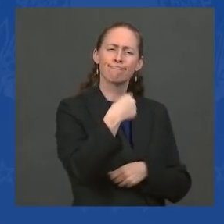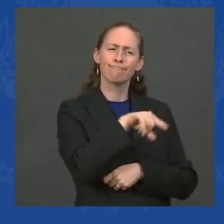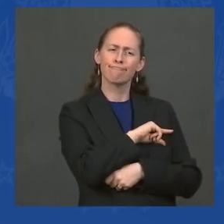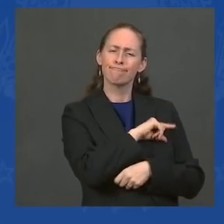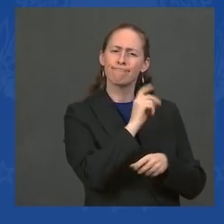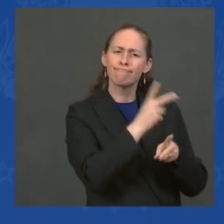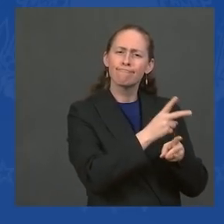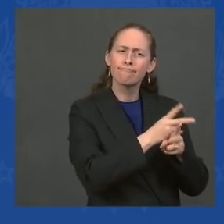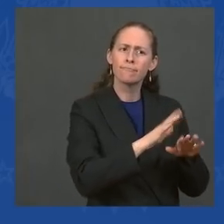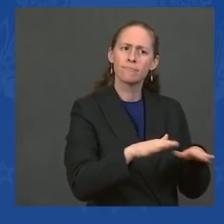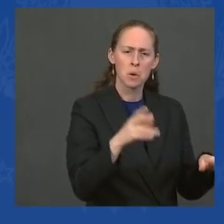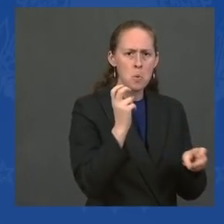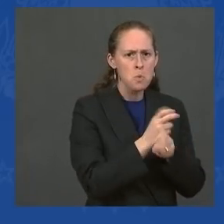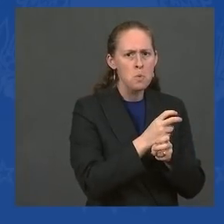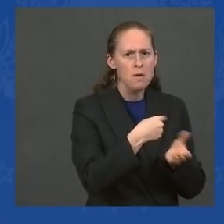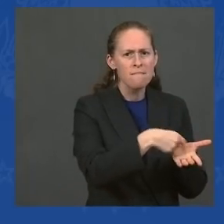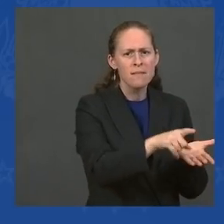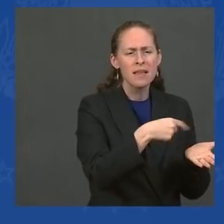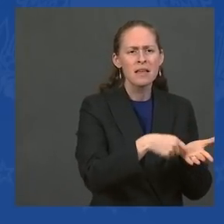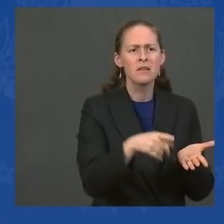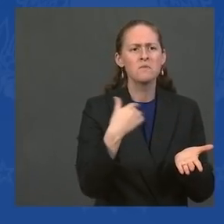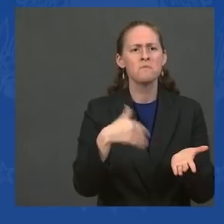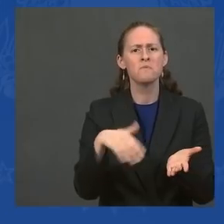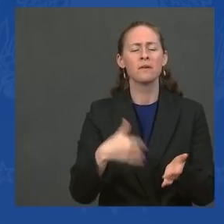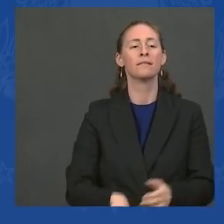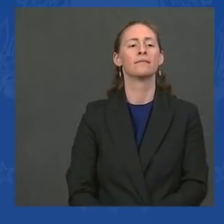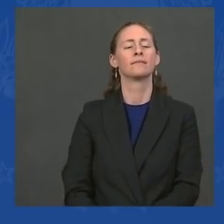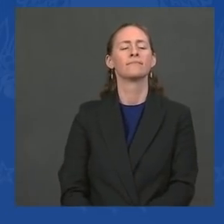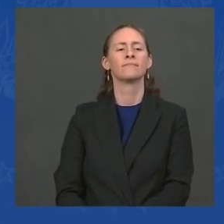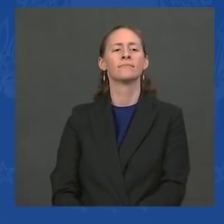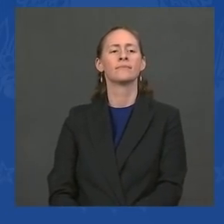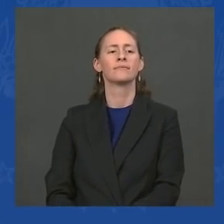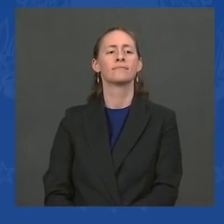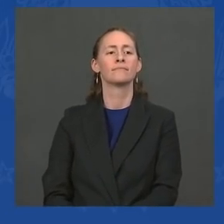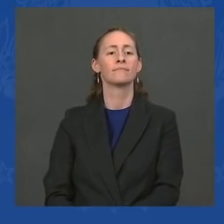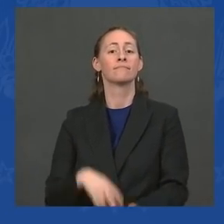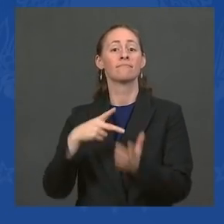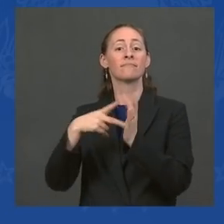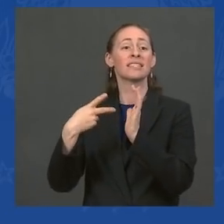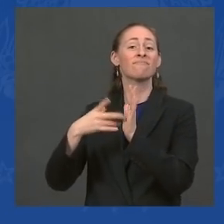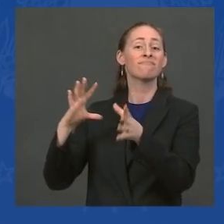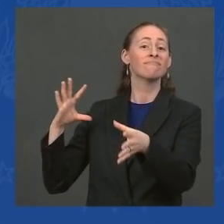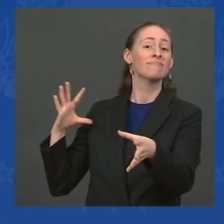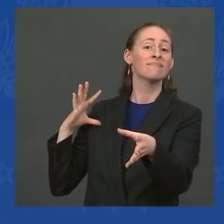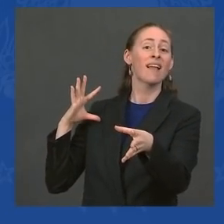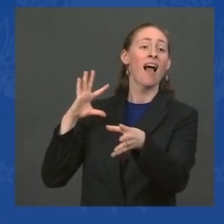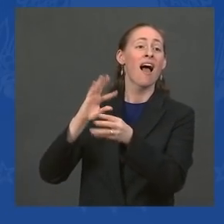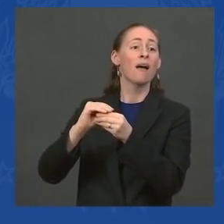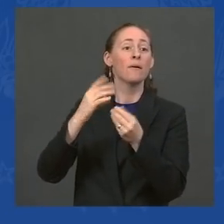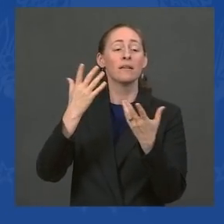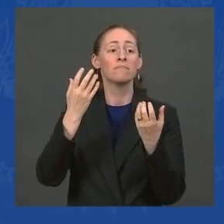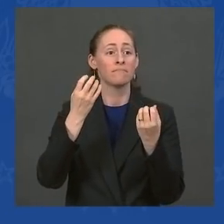For years, that has meant that women who care for children have subsidized the system by working for poverty wages.